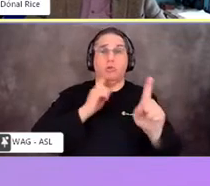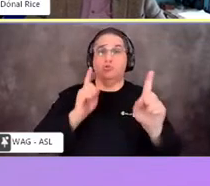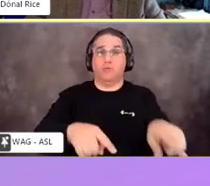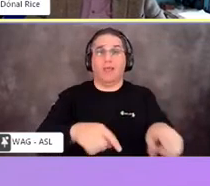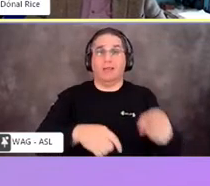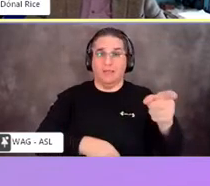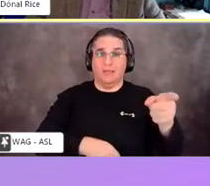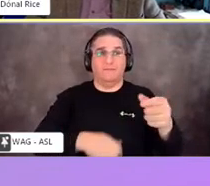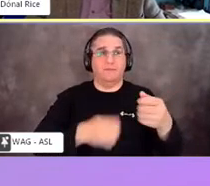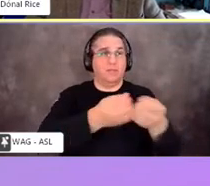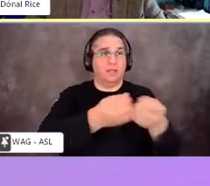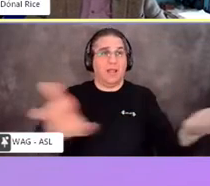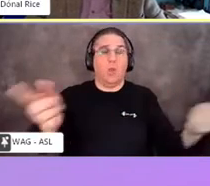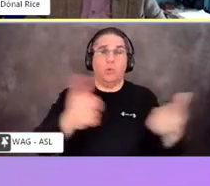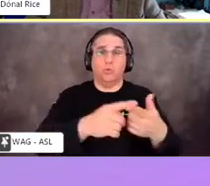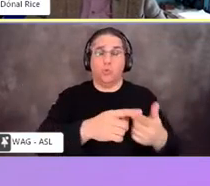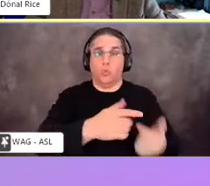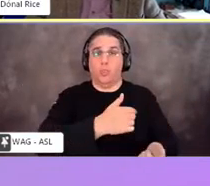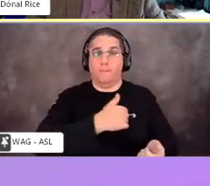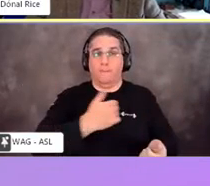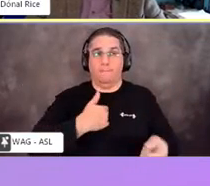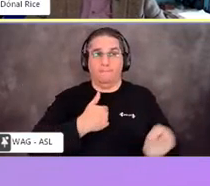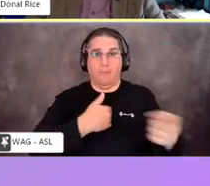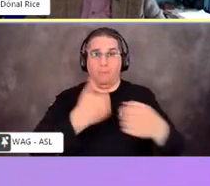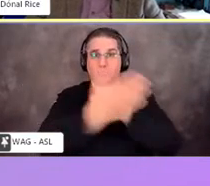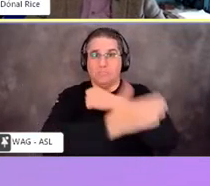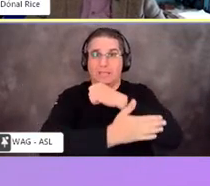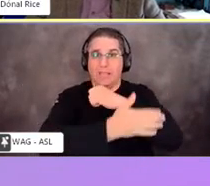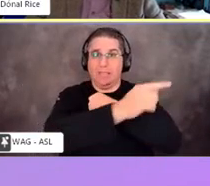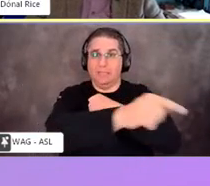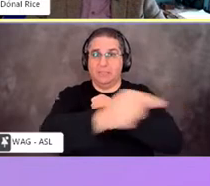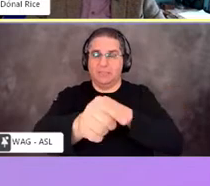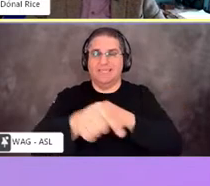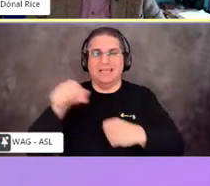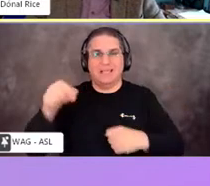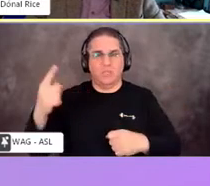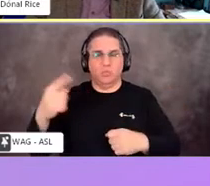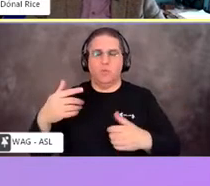should conduct reviews. The scope of those reviews, the numbers [3PLAY MEDIA CAPTIONER CONNECTED]